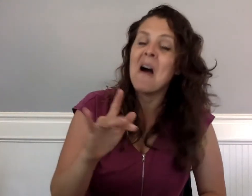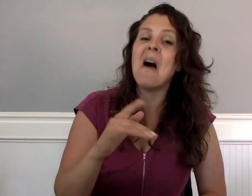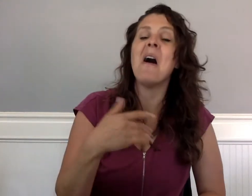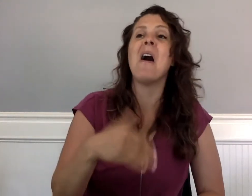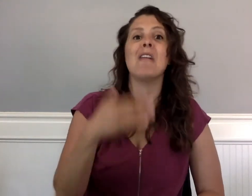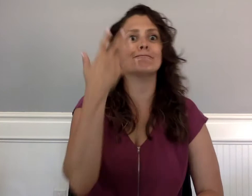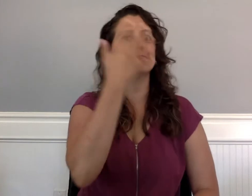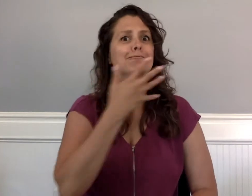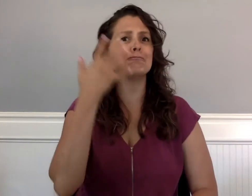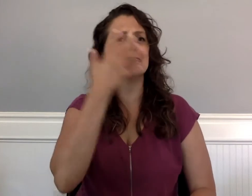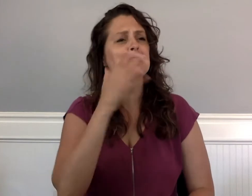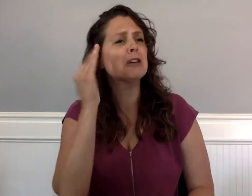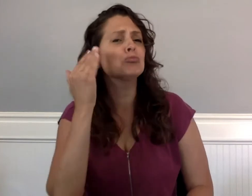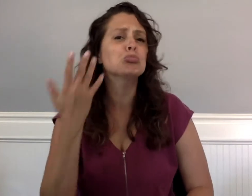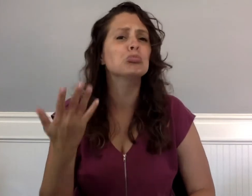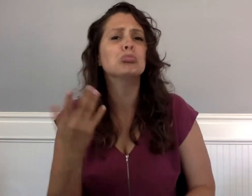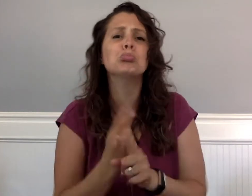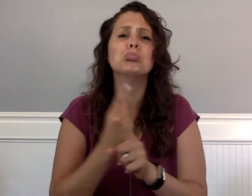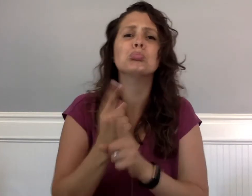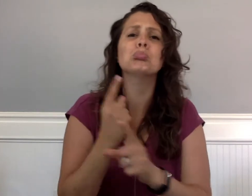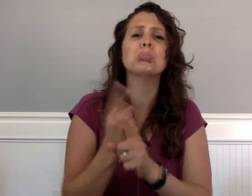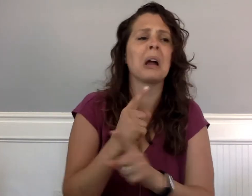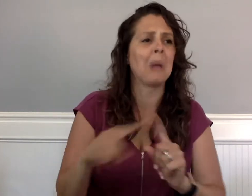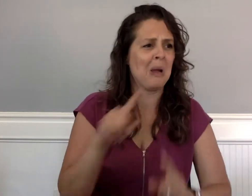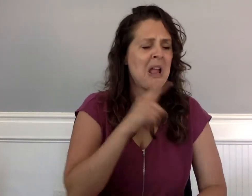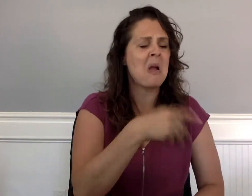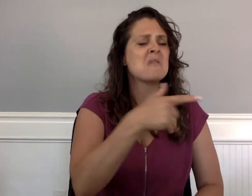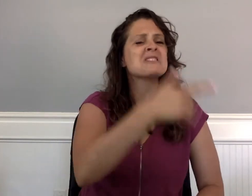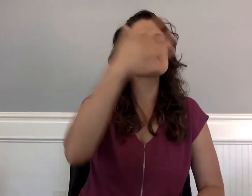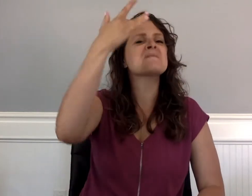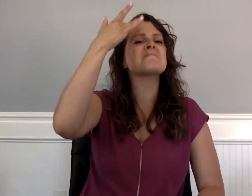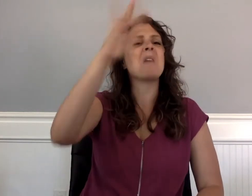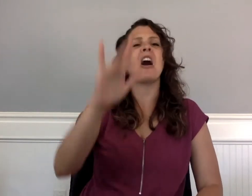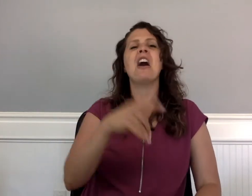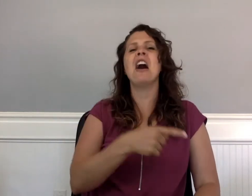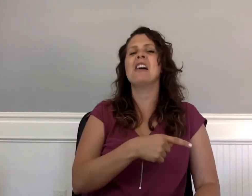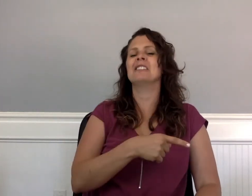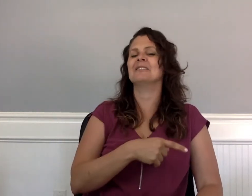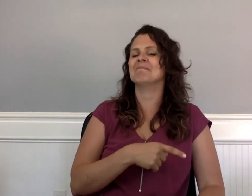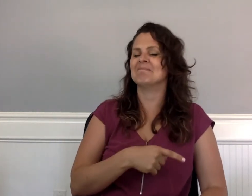“You’re a lot smarter than you look, Charlie Tickler.”